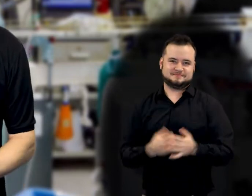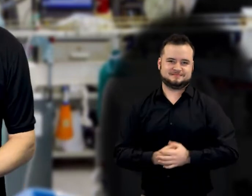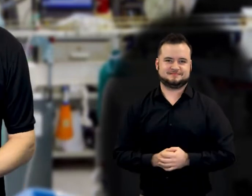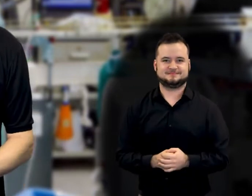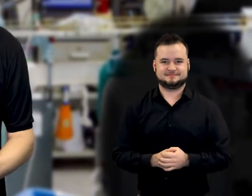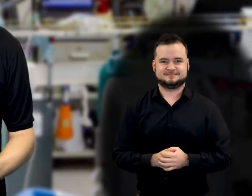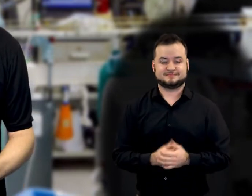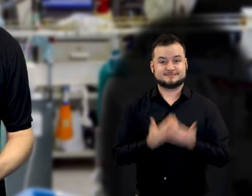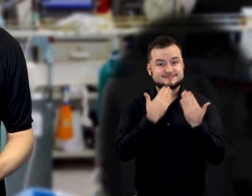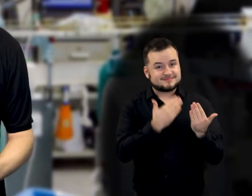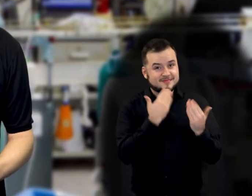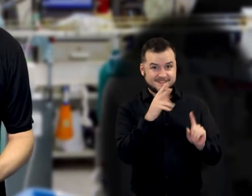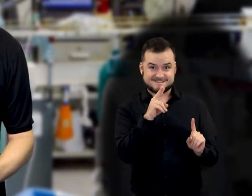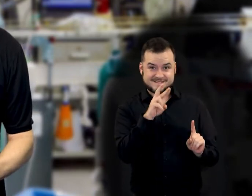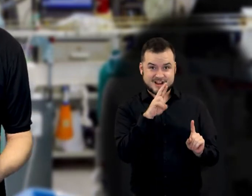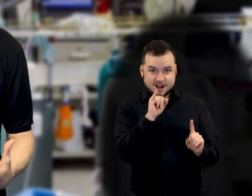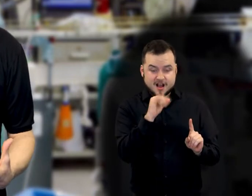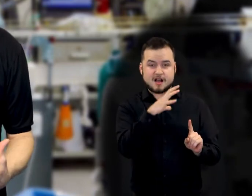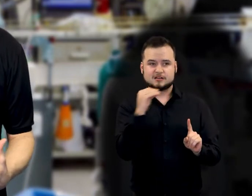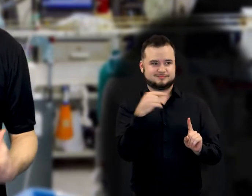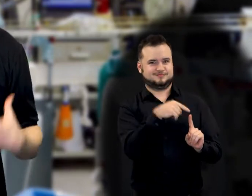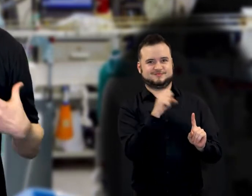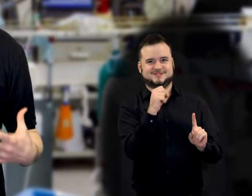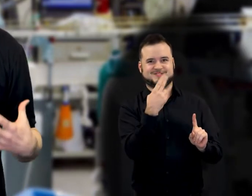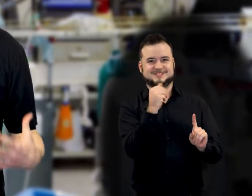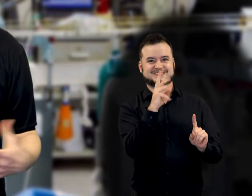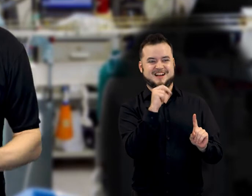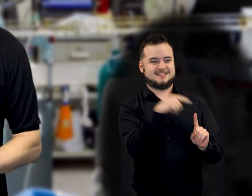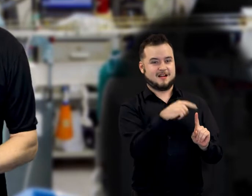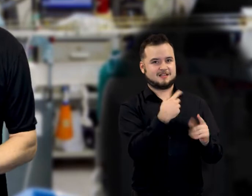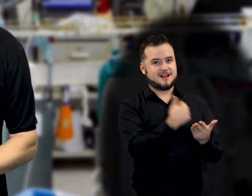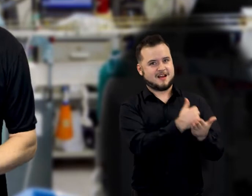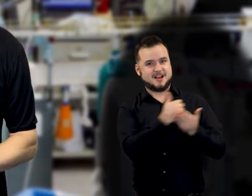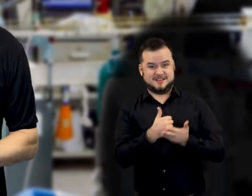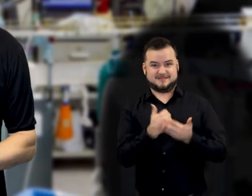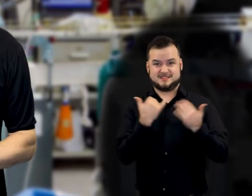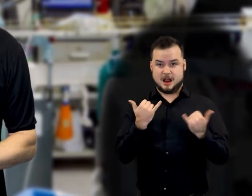Thanks to V R I...and Shawn...I feel like we're really living up to our company's commitment